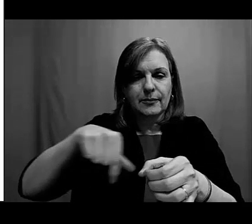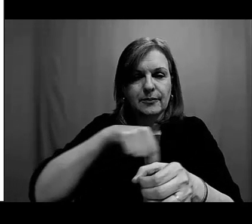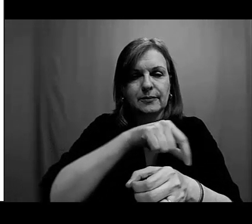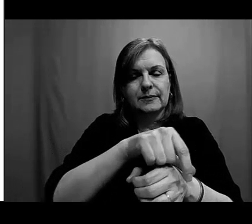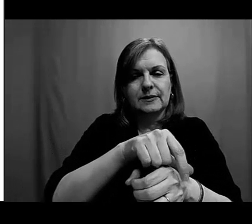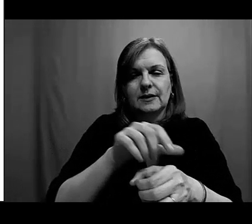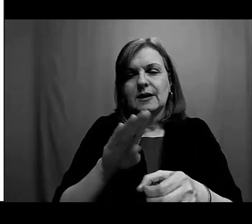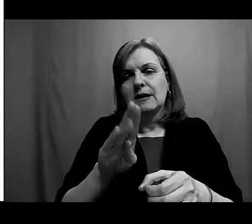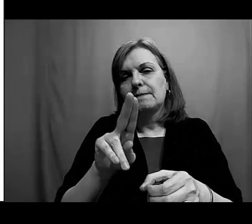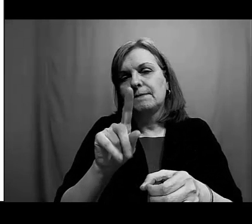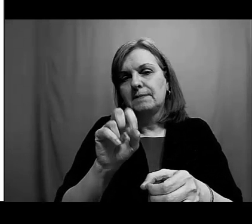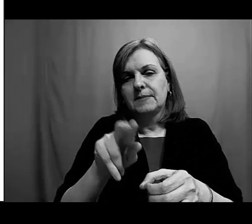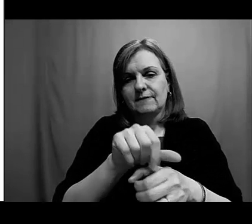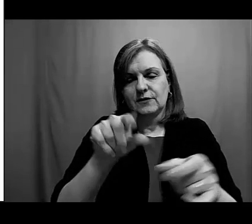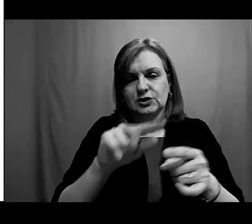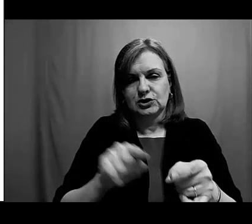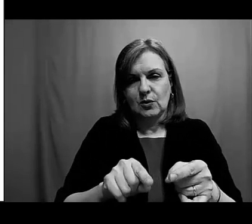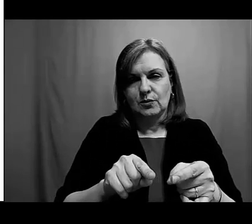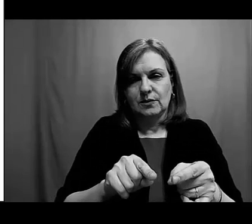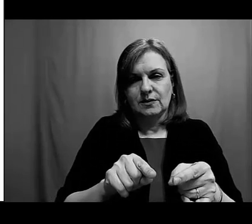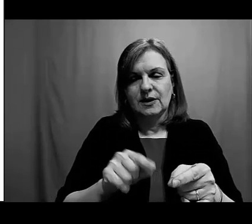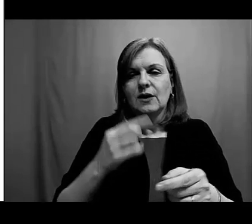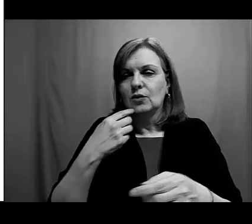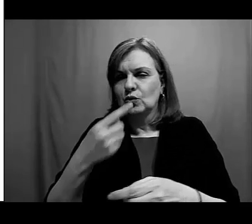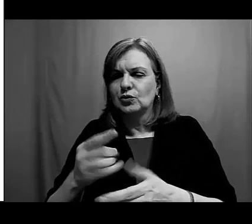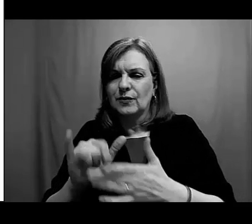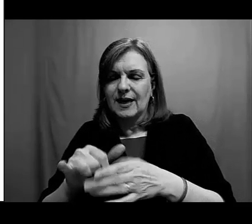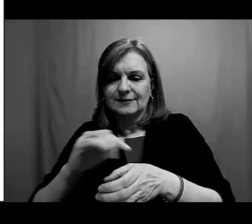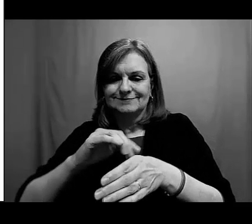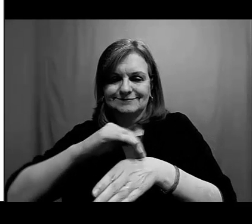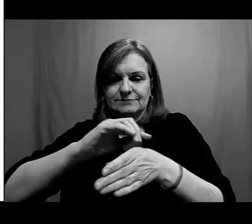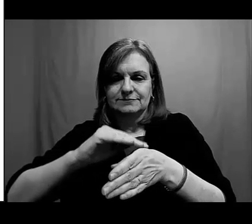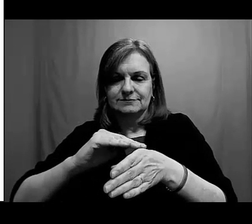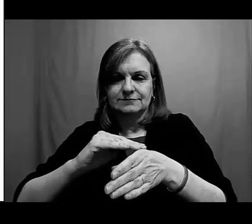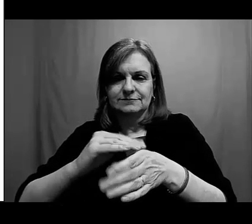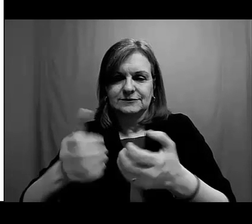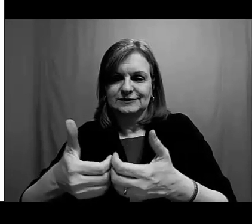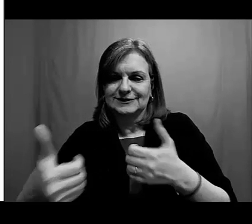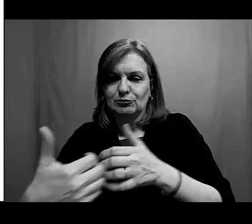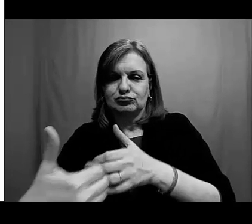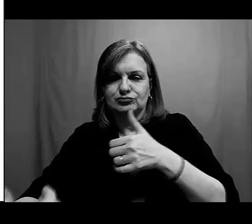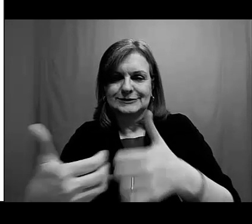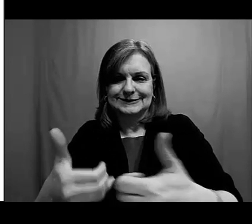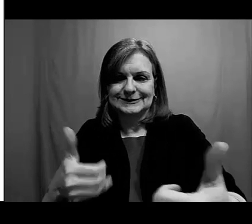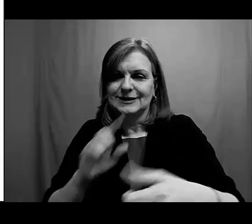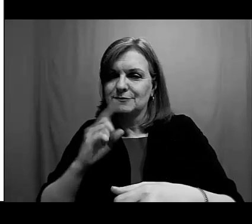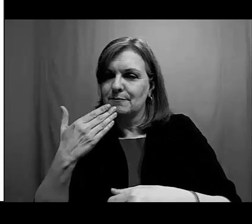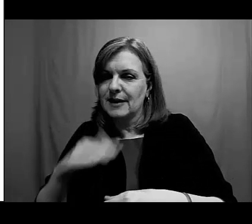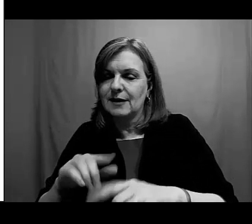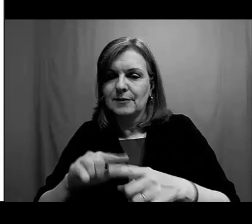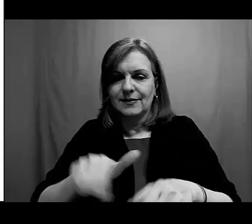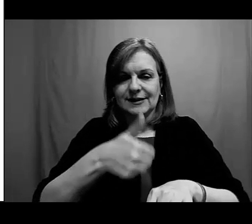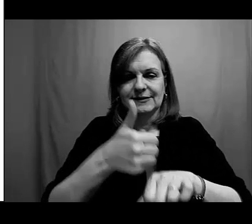clumos like we said fragmentation is bad! edges are bad! so they've developed these parklands but then put buffer zones around